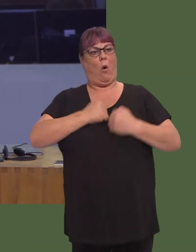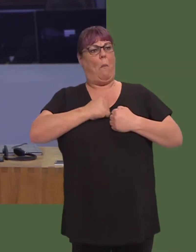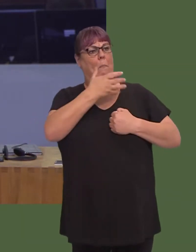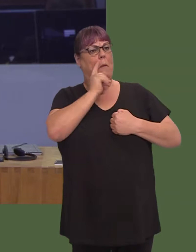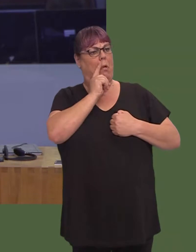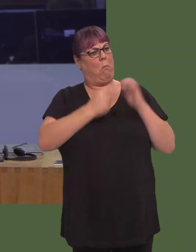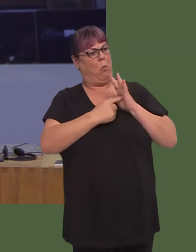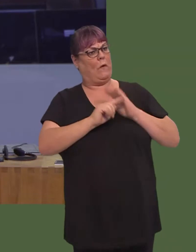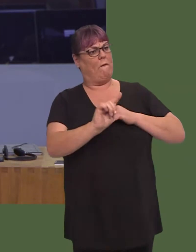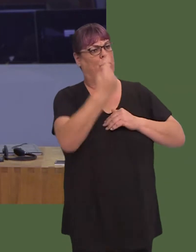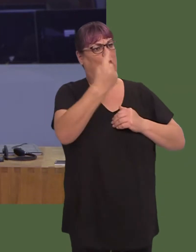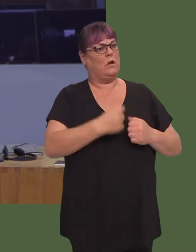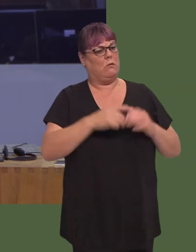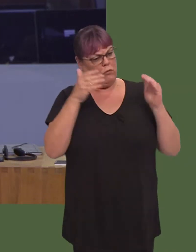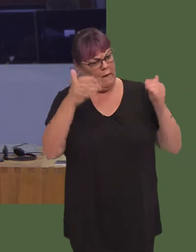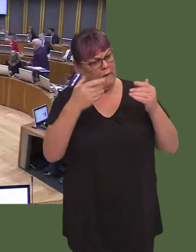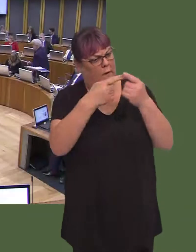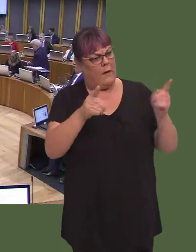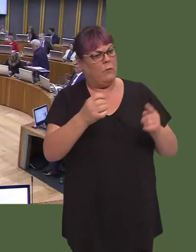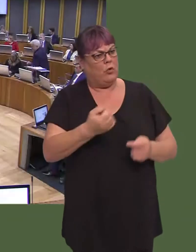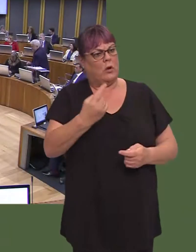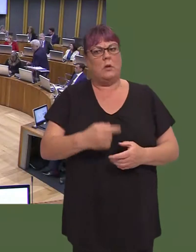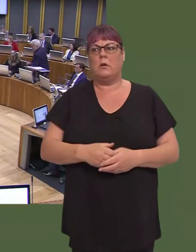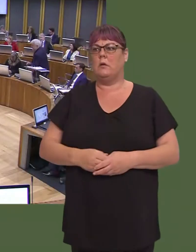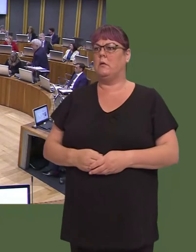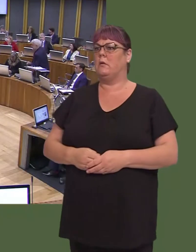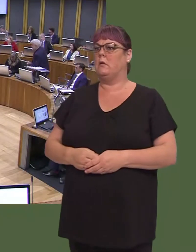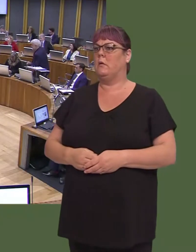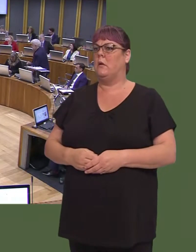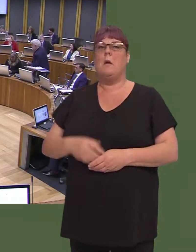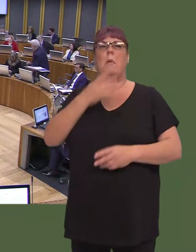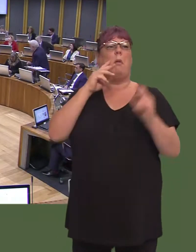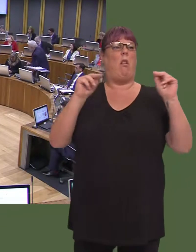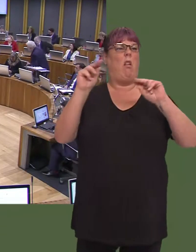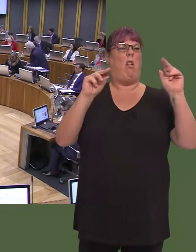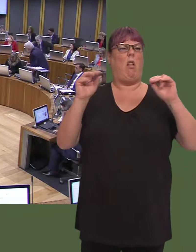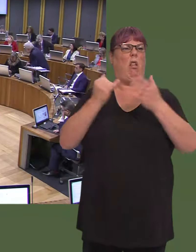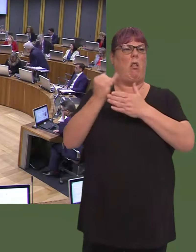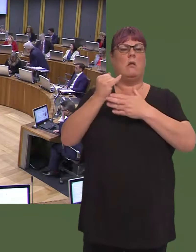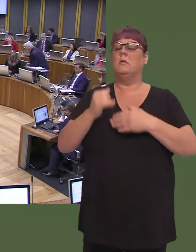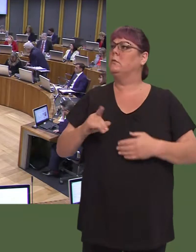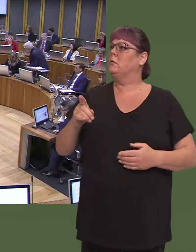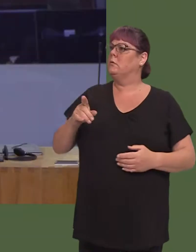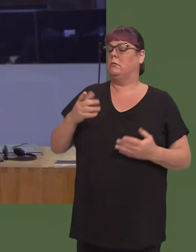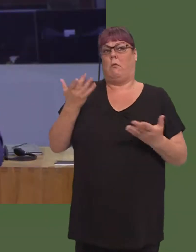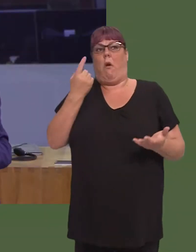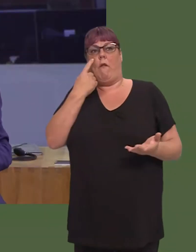is unacceptable, the typical wait in BCU for patients to be seen, assessed and treated